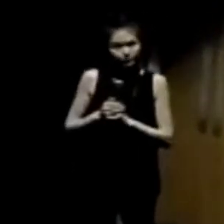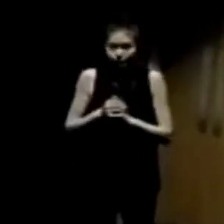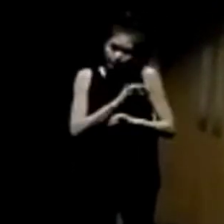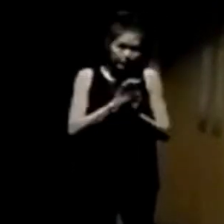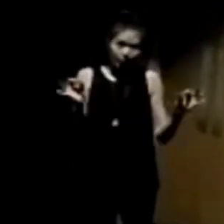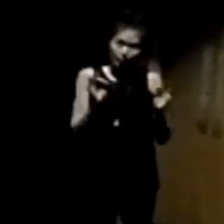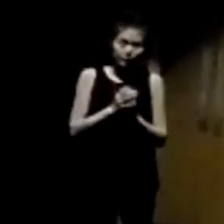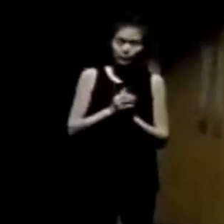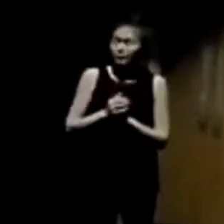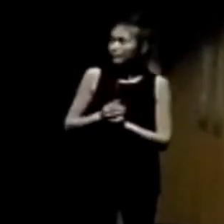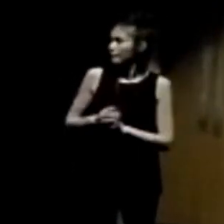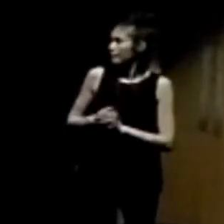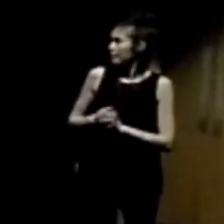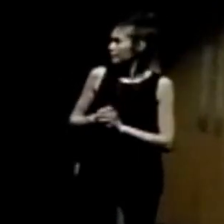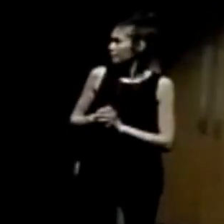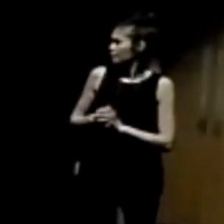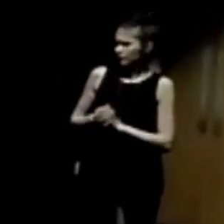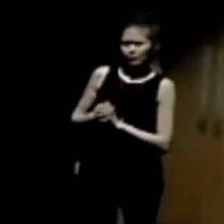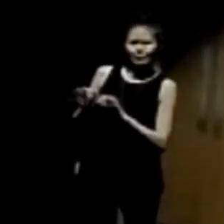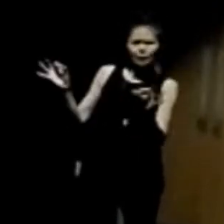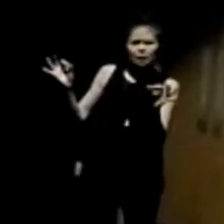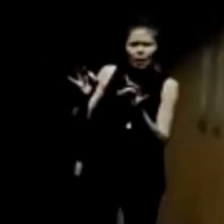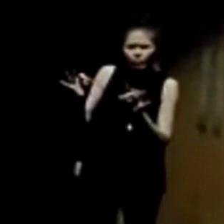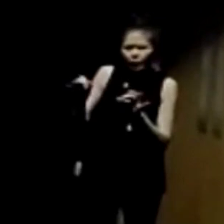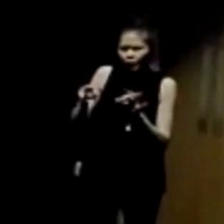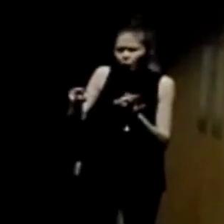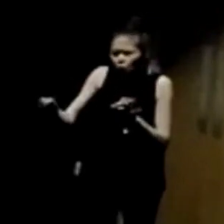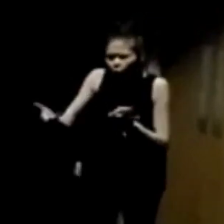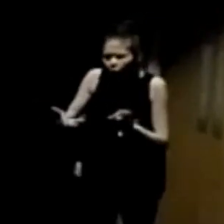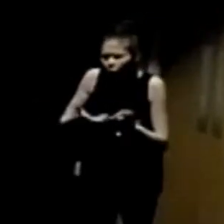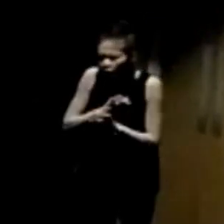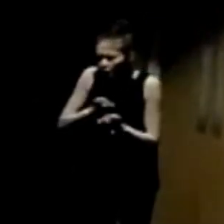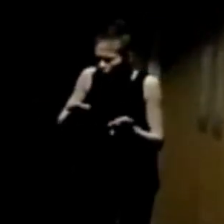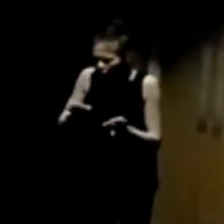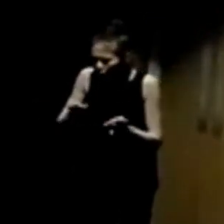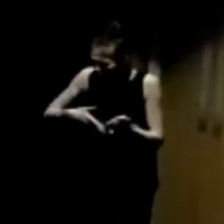Nothing. Nothing should come of me and speak again.